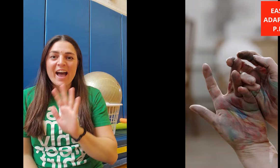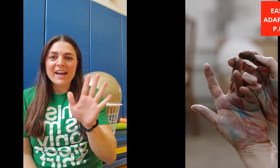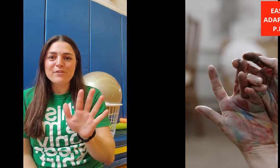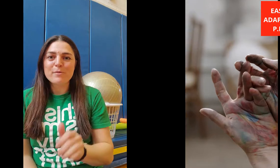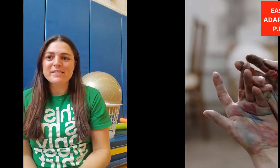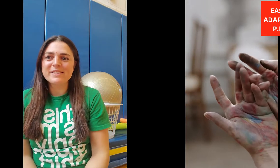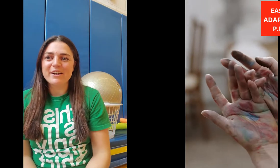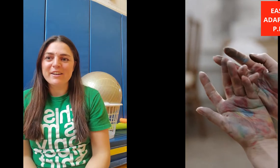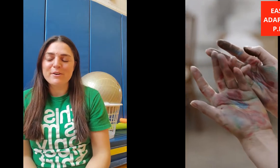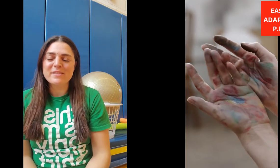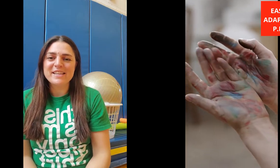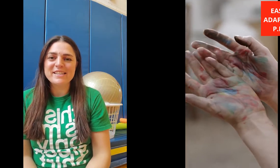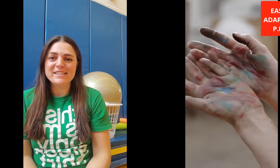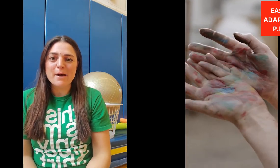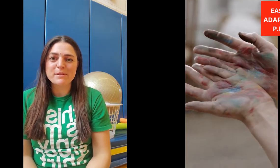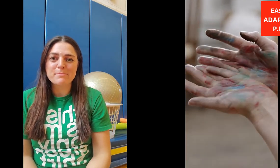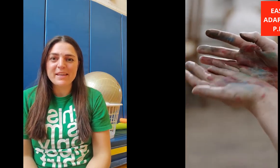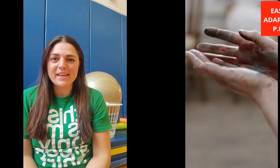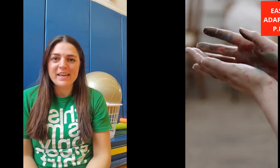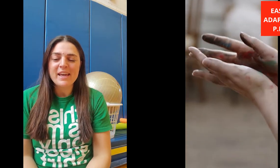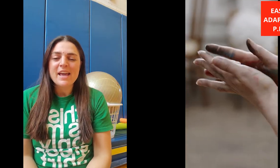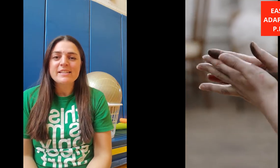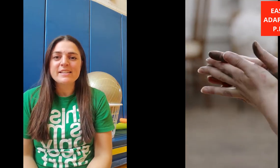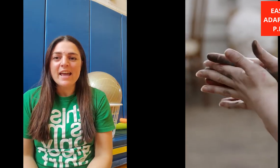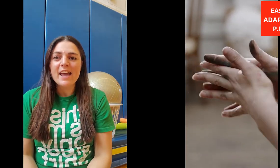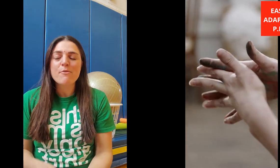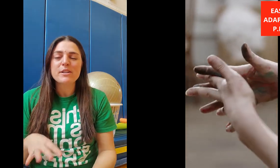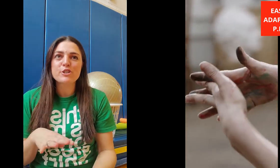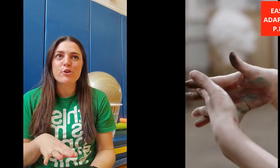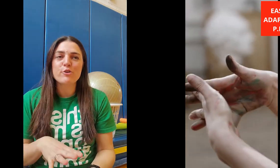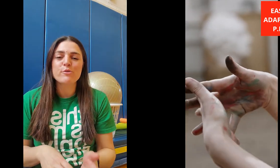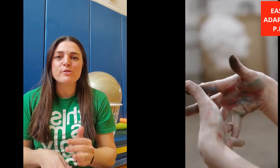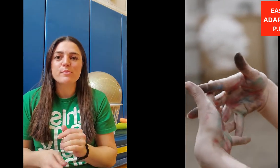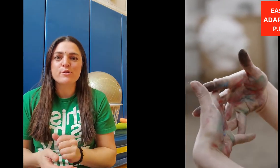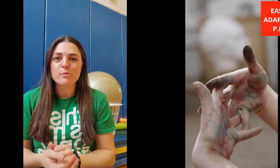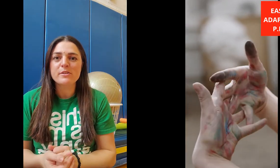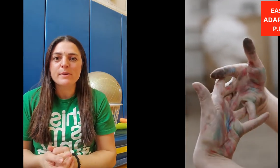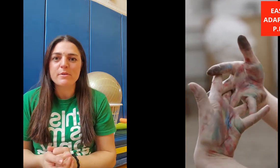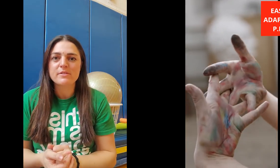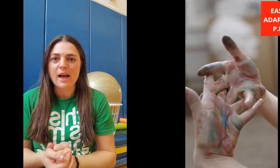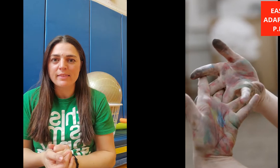Hi everyone Sarah here with easy adapted P.E. today, I want to show you some super simple sign